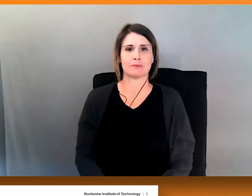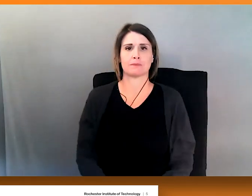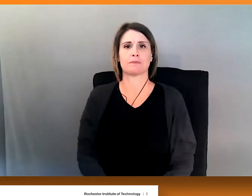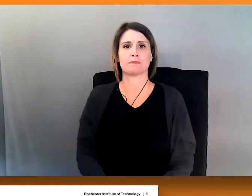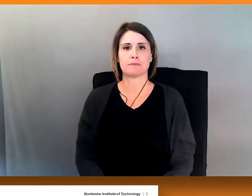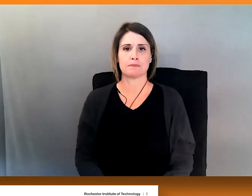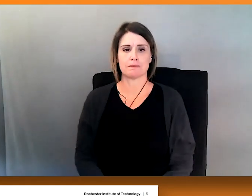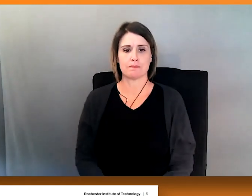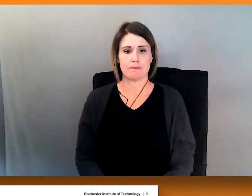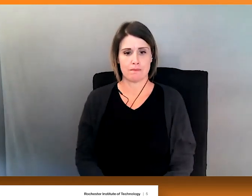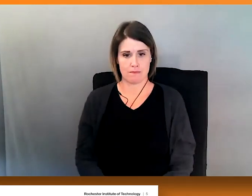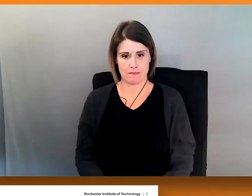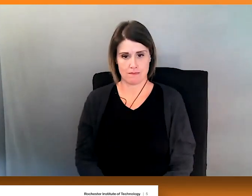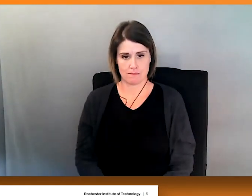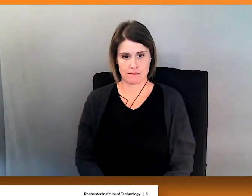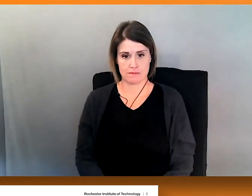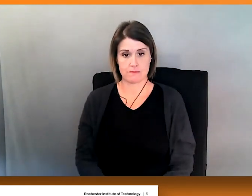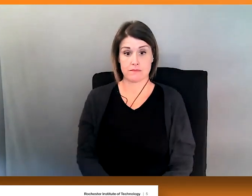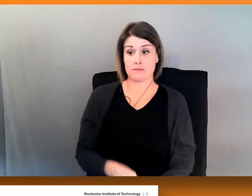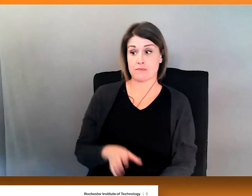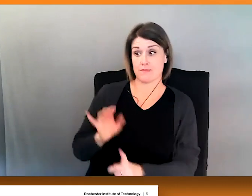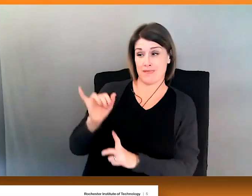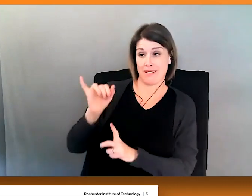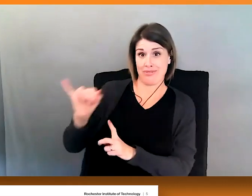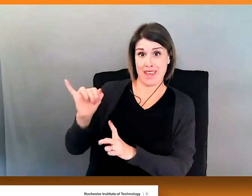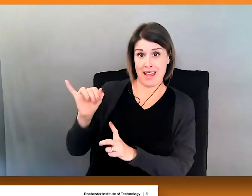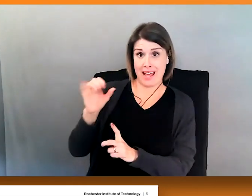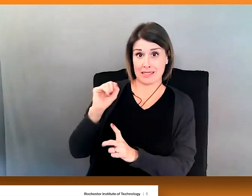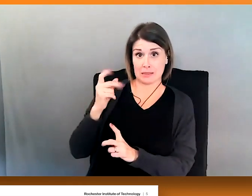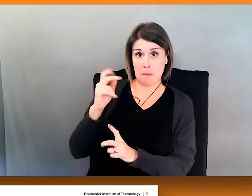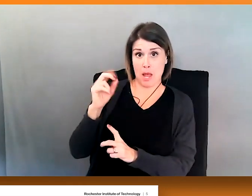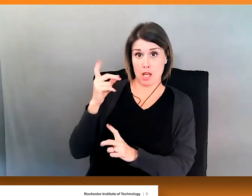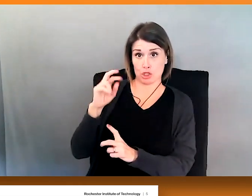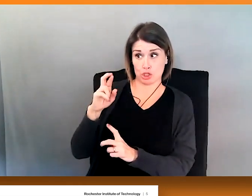Align your research interests with the sponsor's interests.